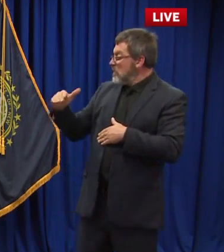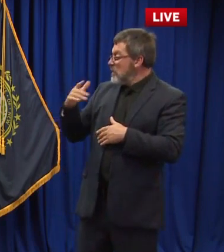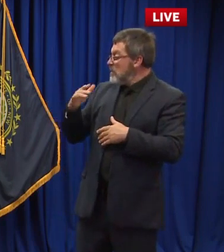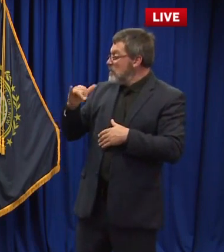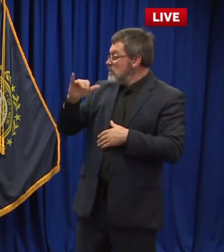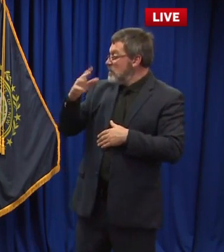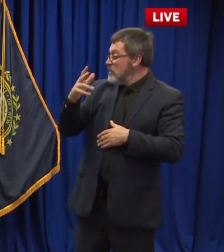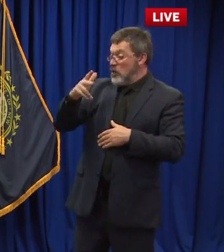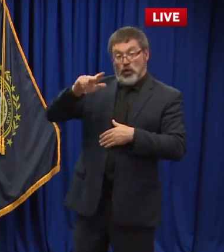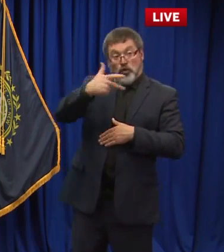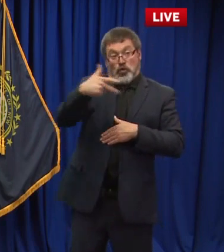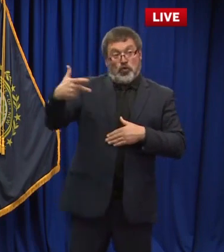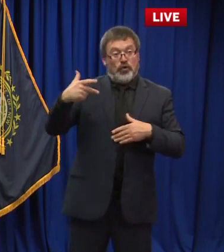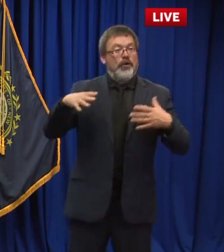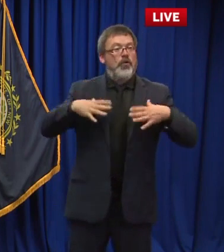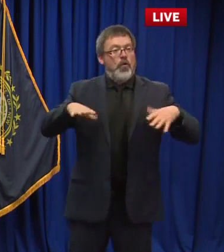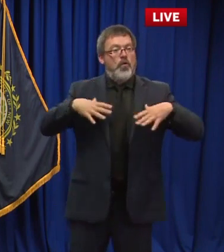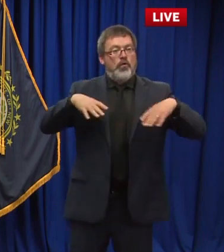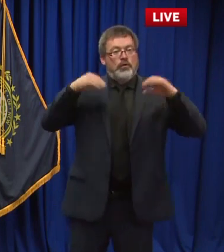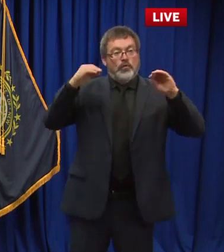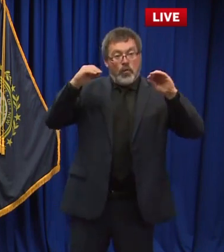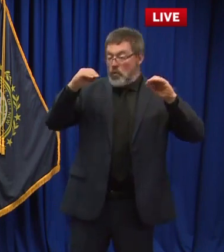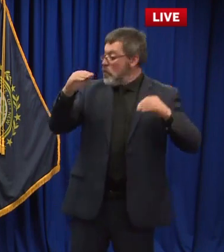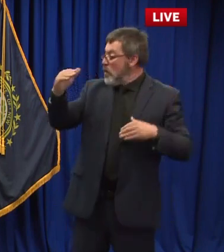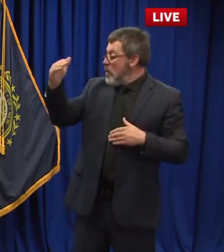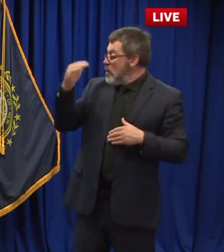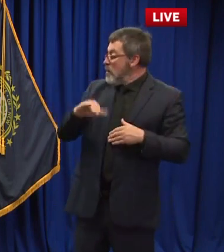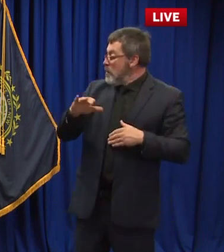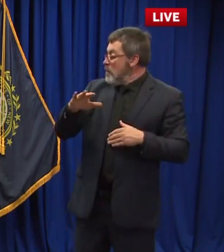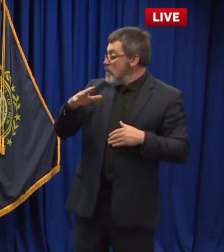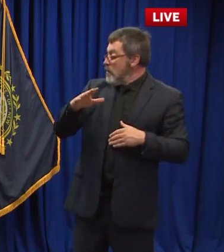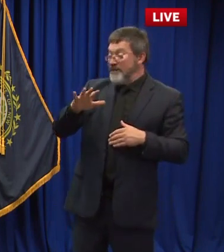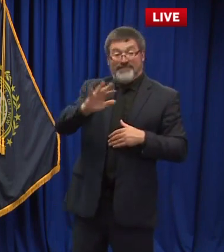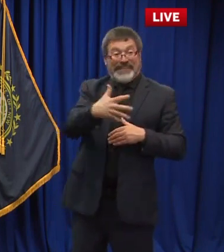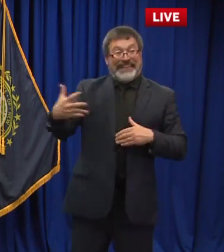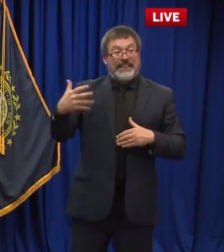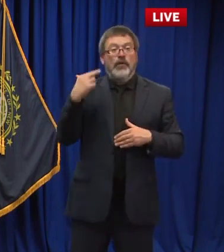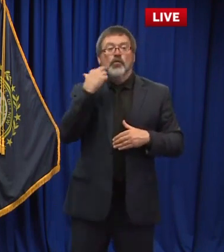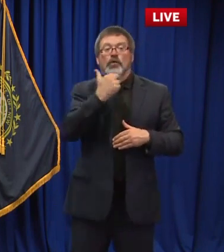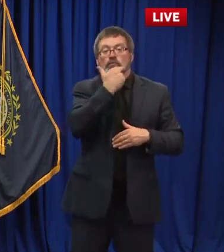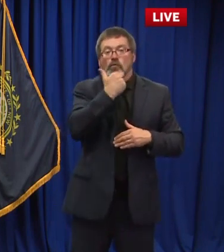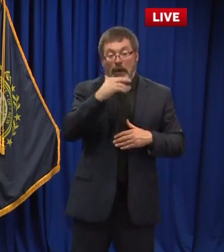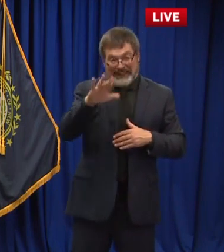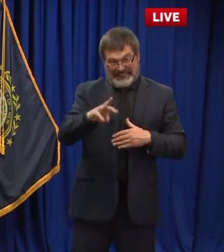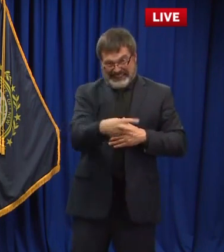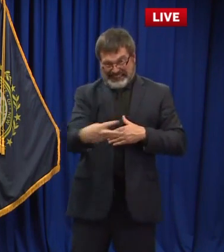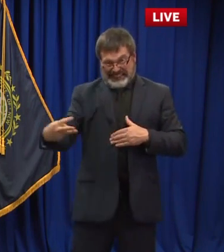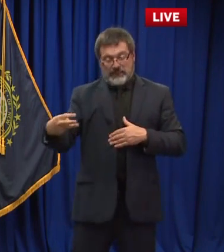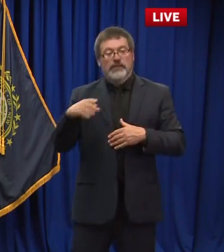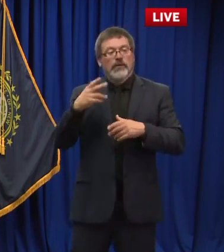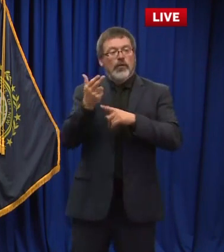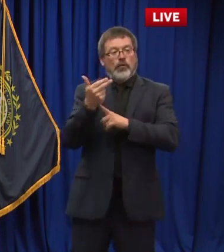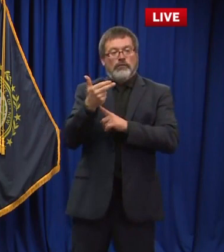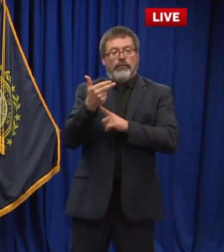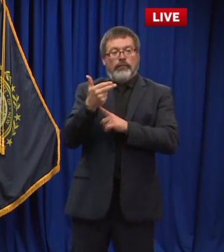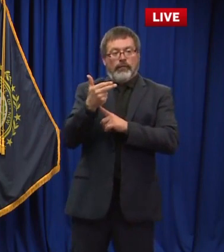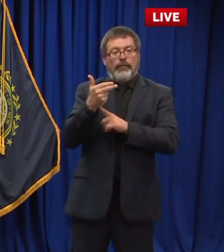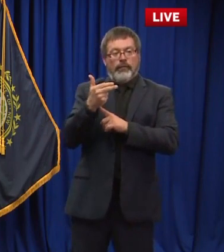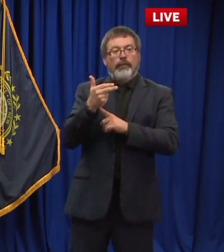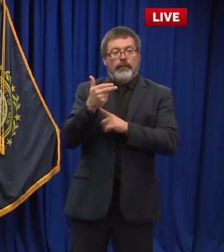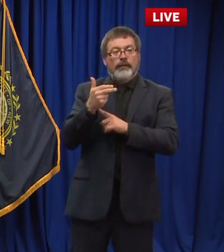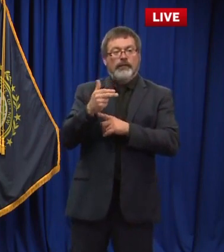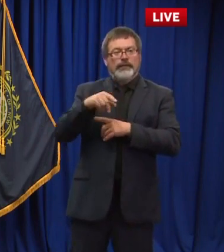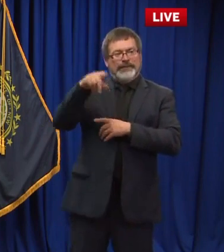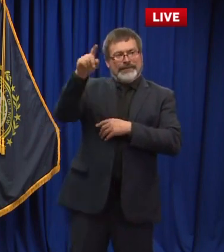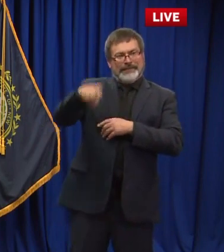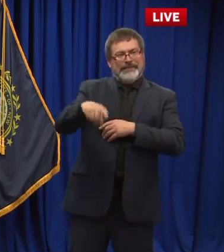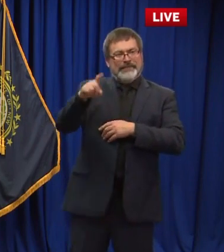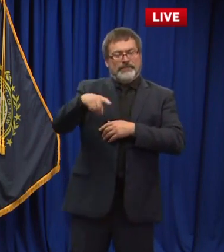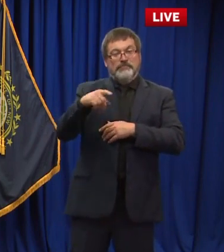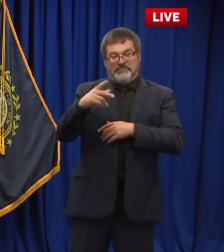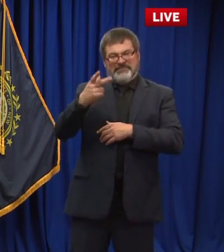CLOTHING STORES AND IF YOU LOOK ALL THE WAY DOWN, RETAILERS, RESTAURANTS, LODGING, THEY WERE ABOUT 45% TO 55%.